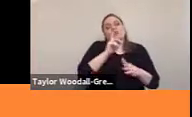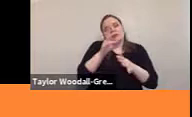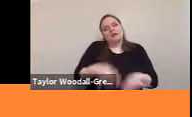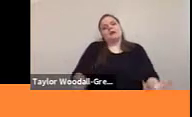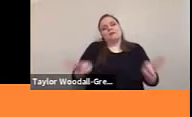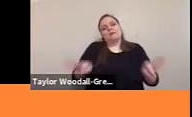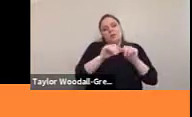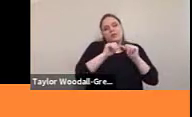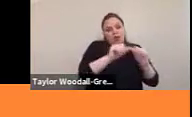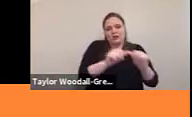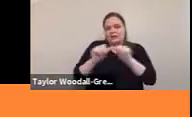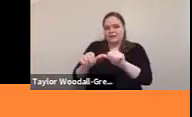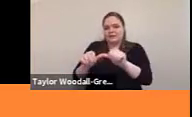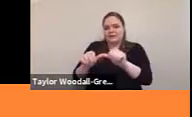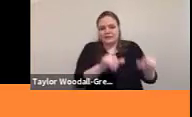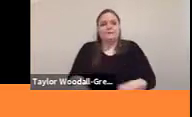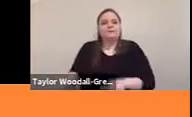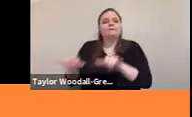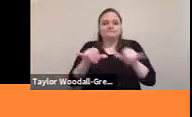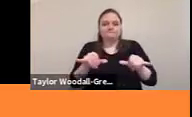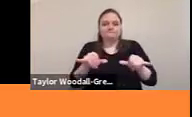That will affect the integrity of your visual branding.